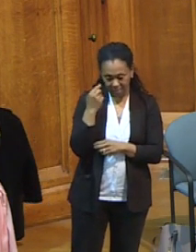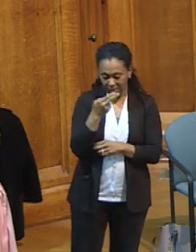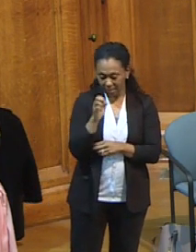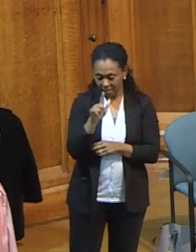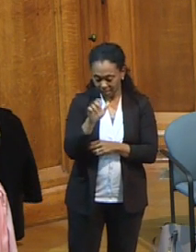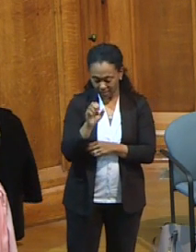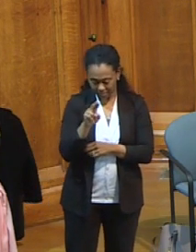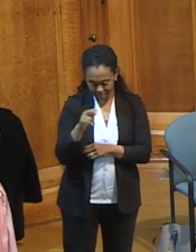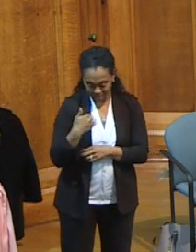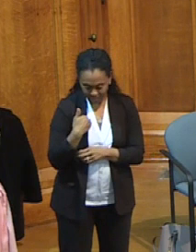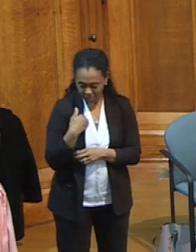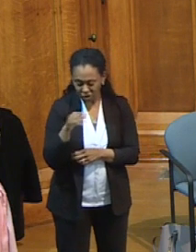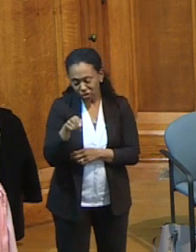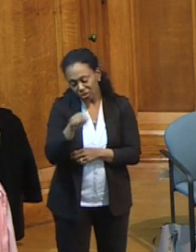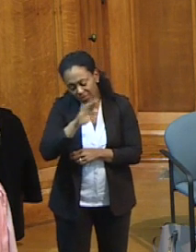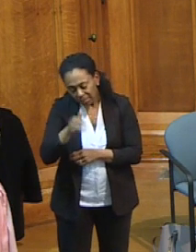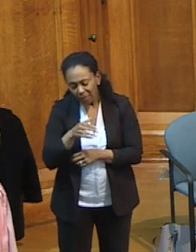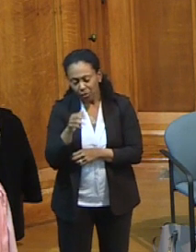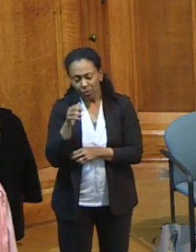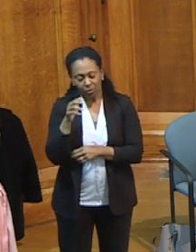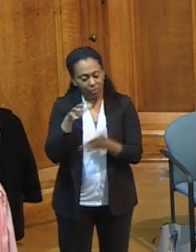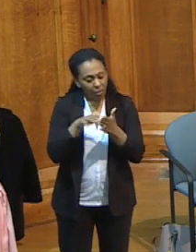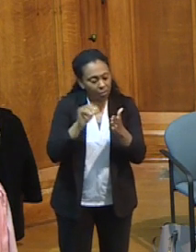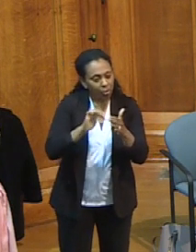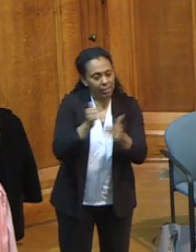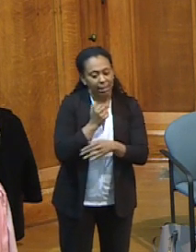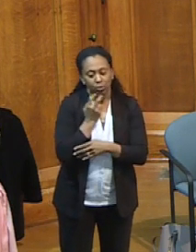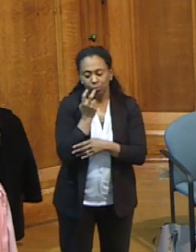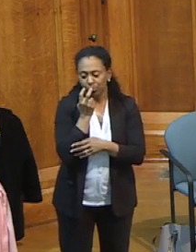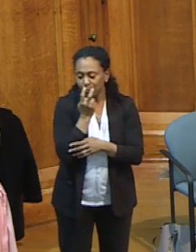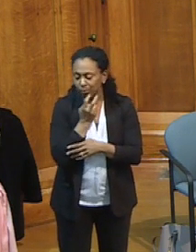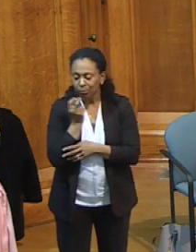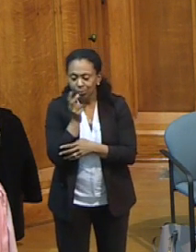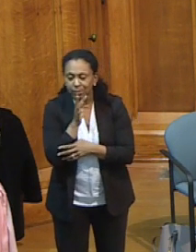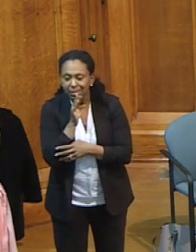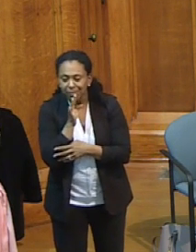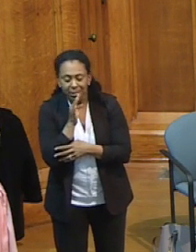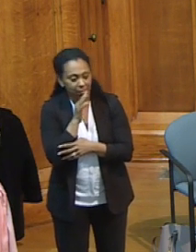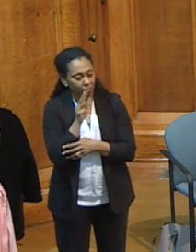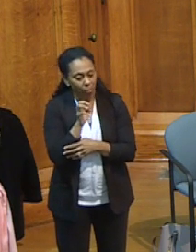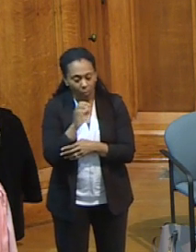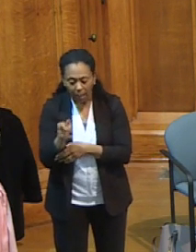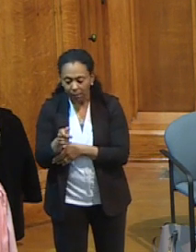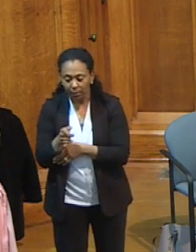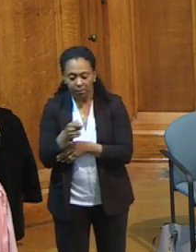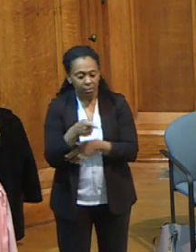she never learned how to speak well audibly. She never learned how to read lips